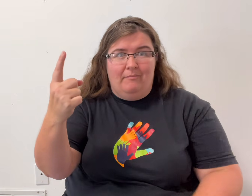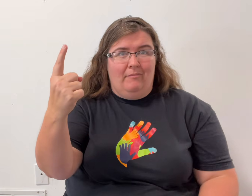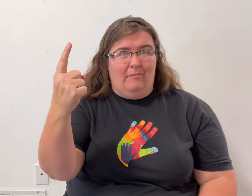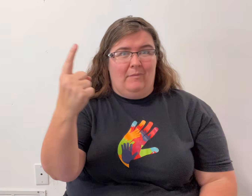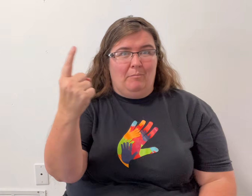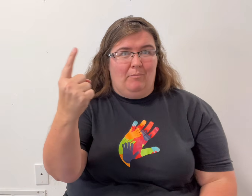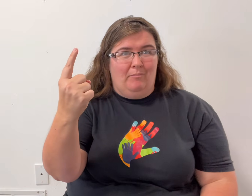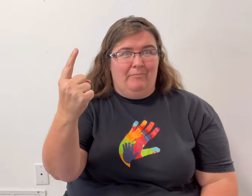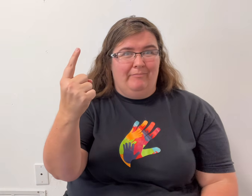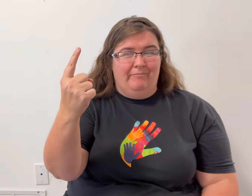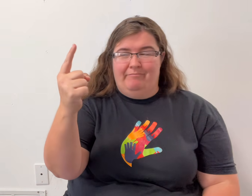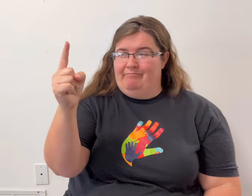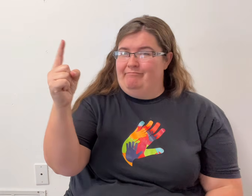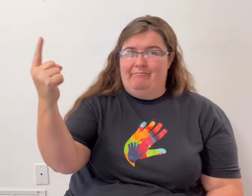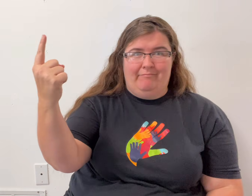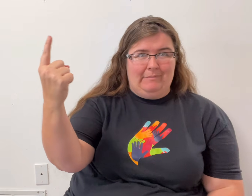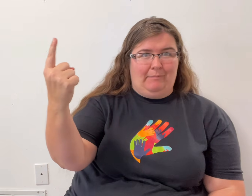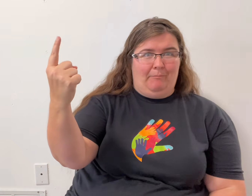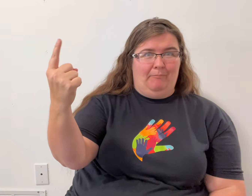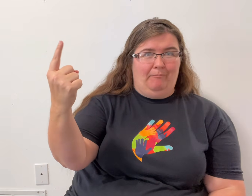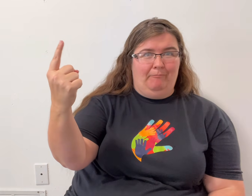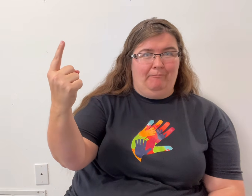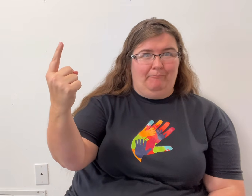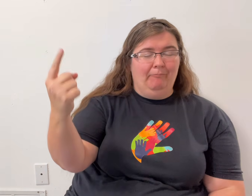SOMETHING